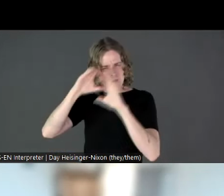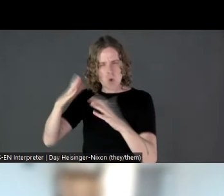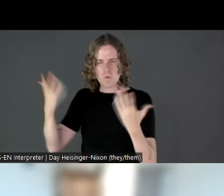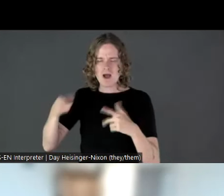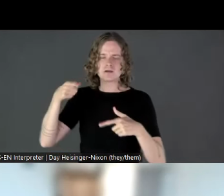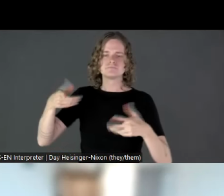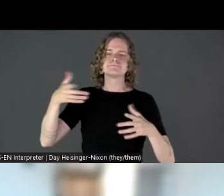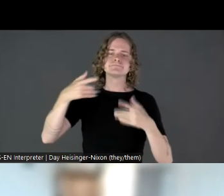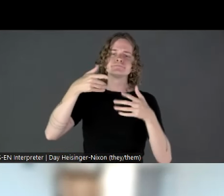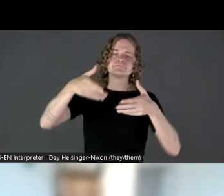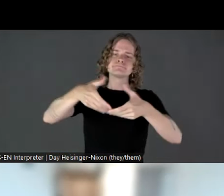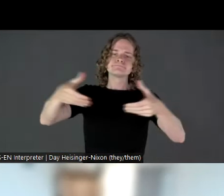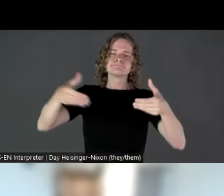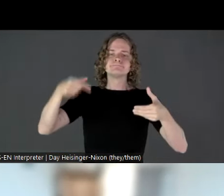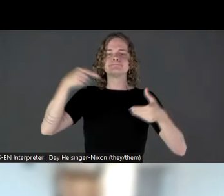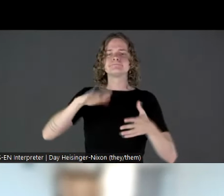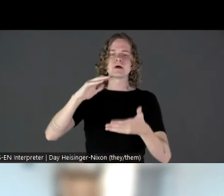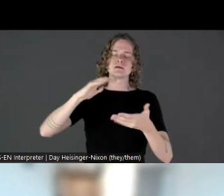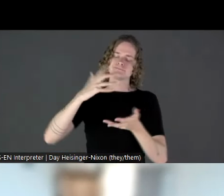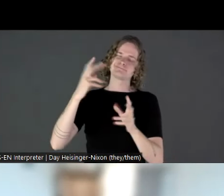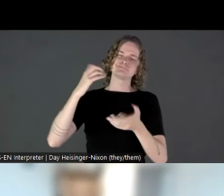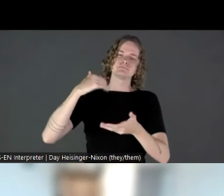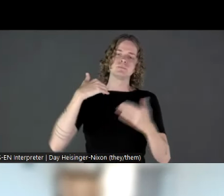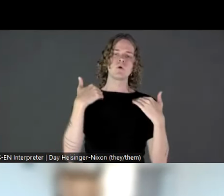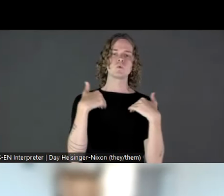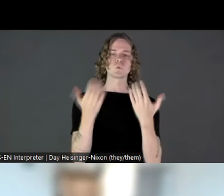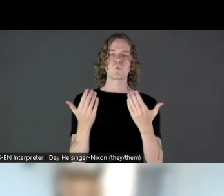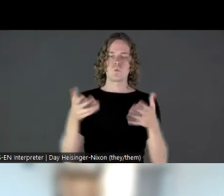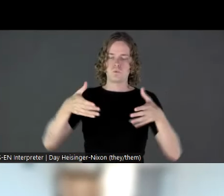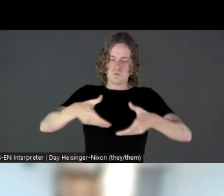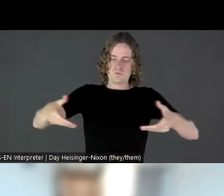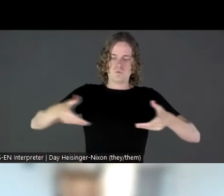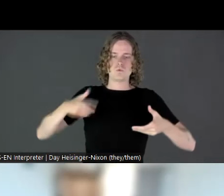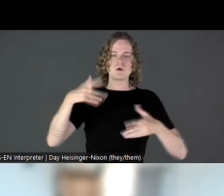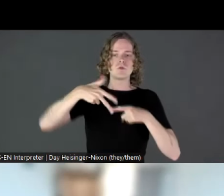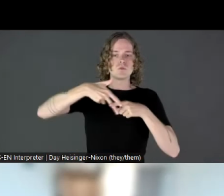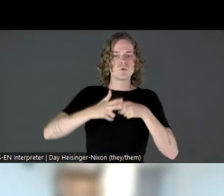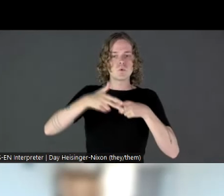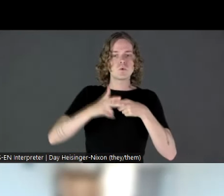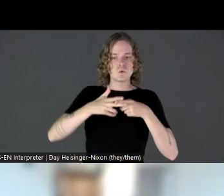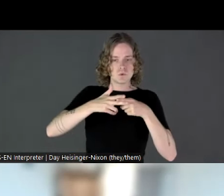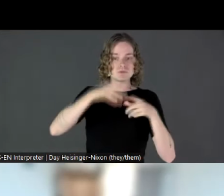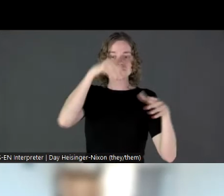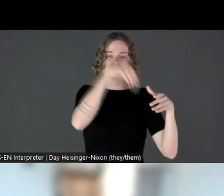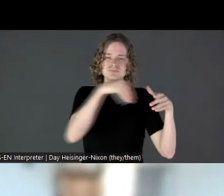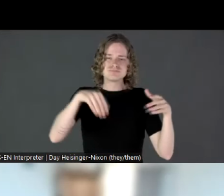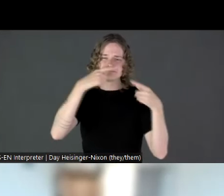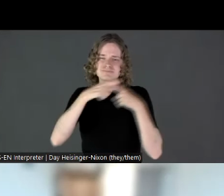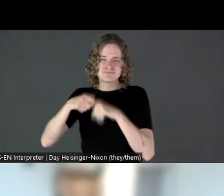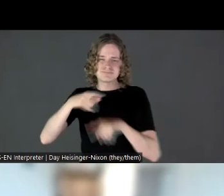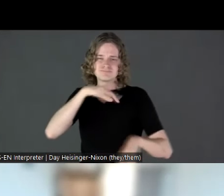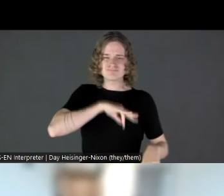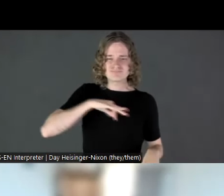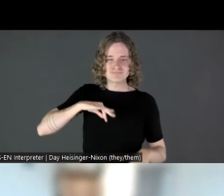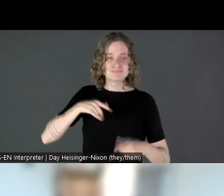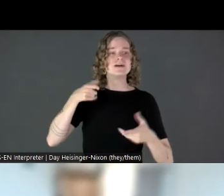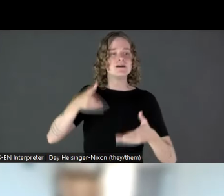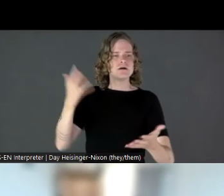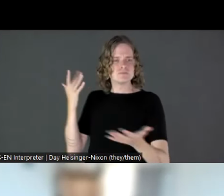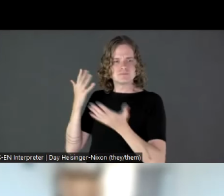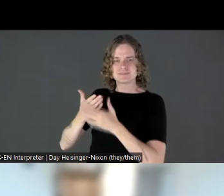Group. A big thank you to CBM and CBM Advisory Group for the great work done on this toolkit.